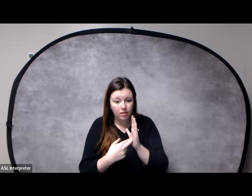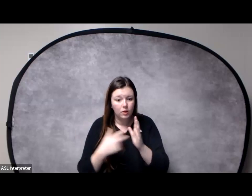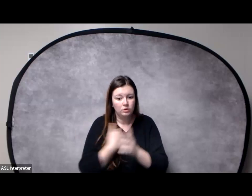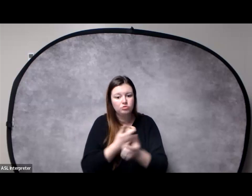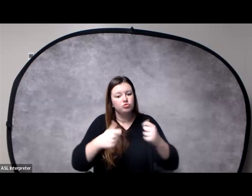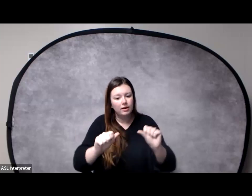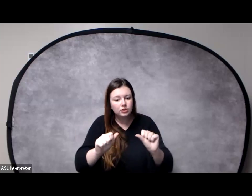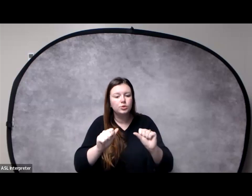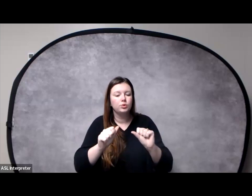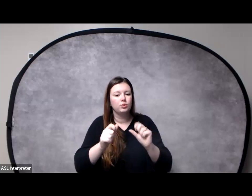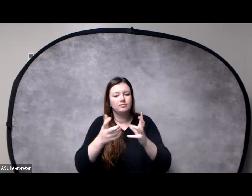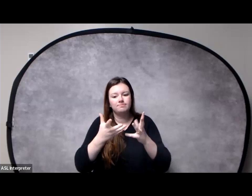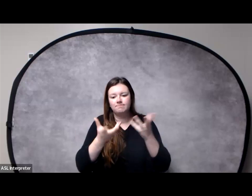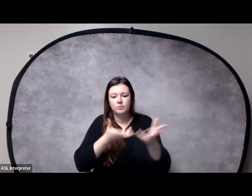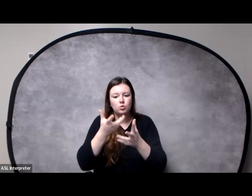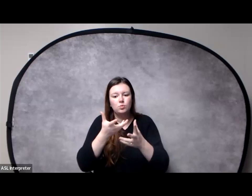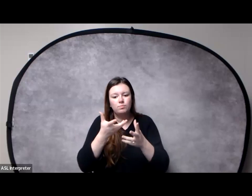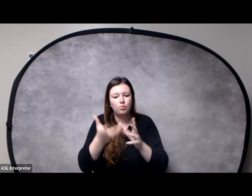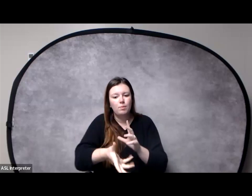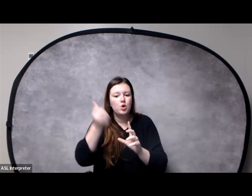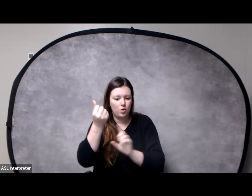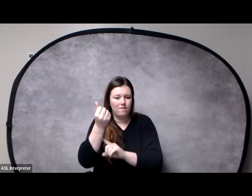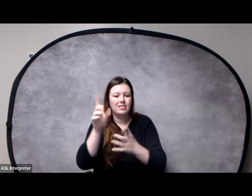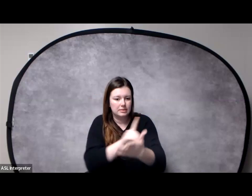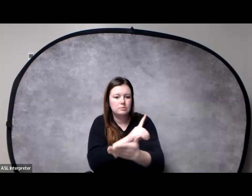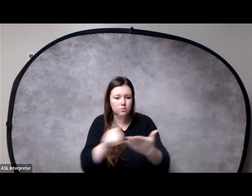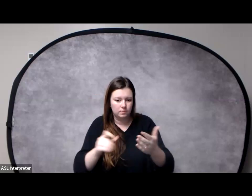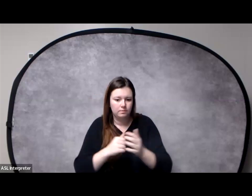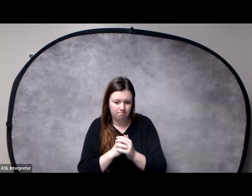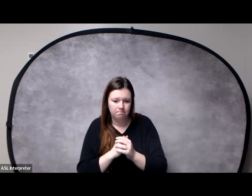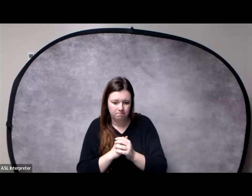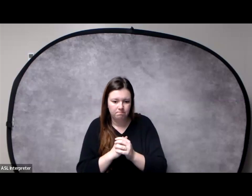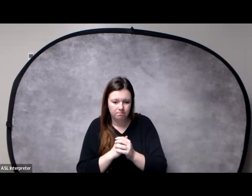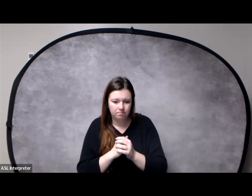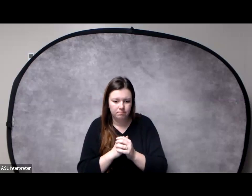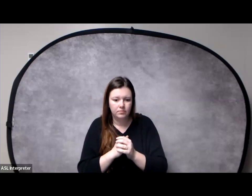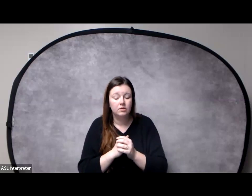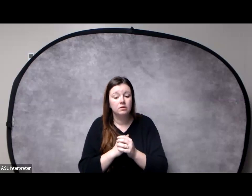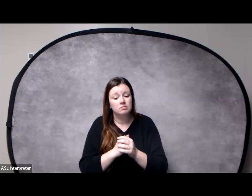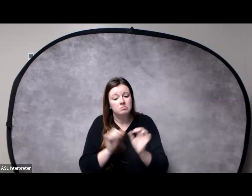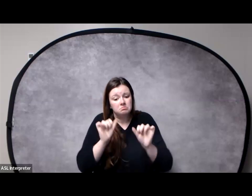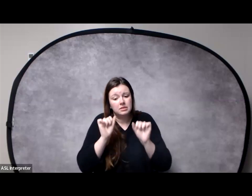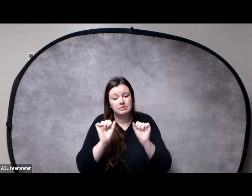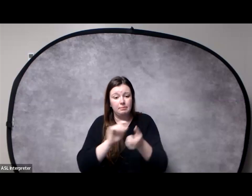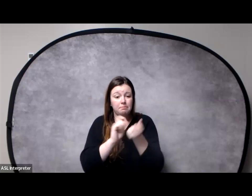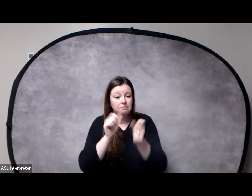When it actually makes a difference in the kinds of services or benefits that you get.